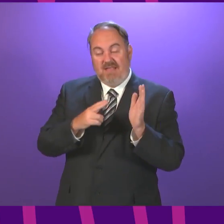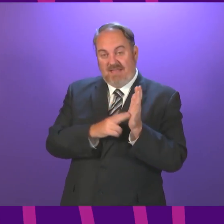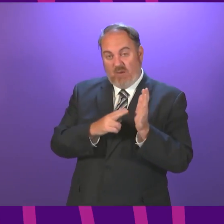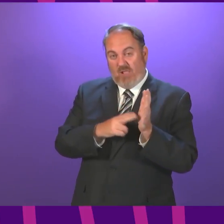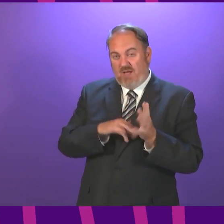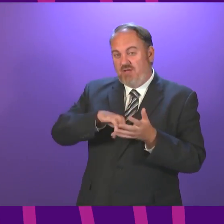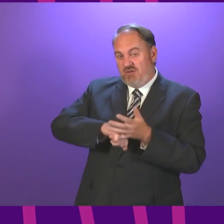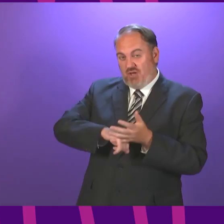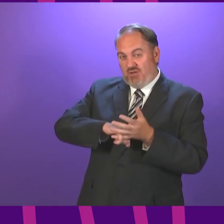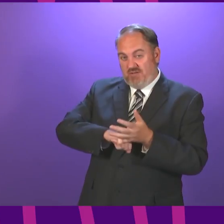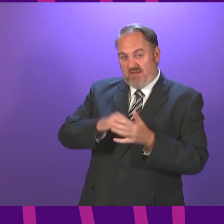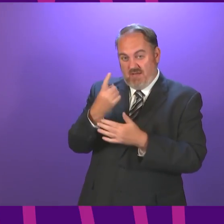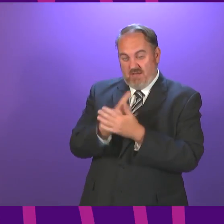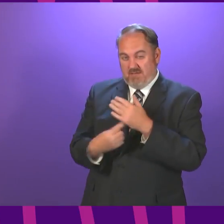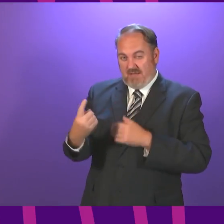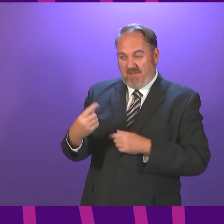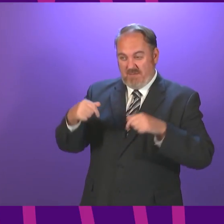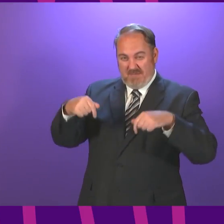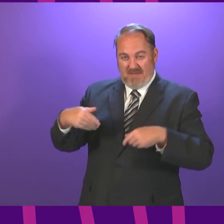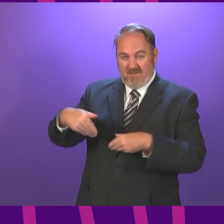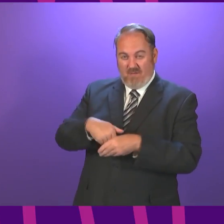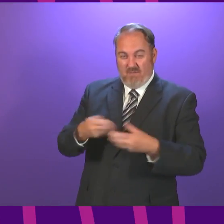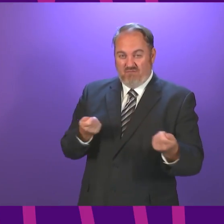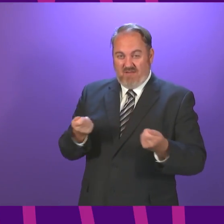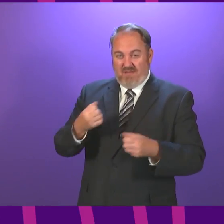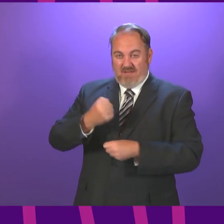she and her party have been in Government for almost 15 years. She cut the budgets for